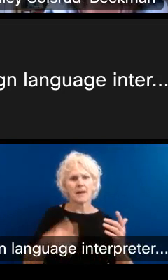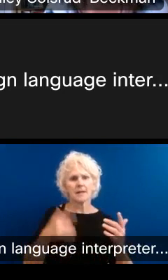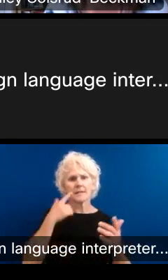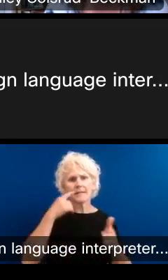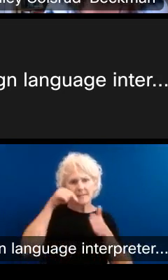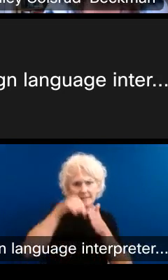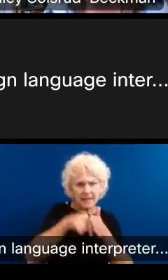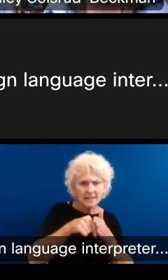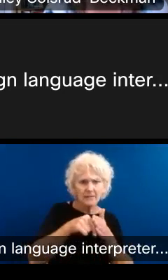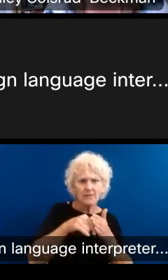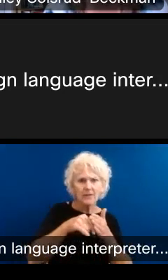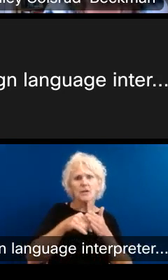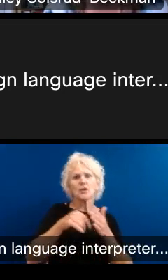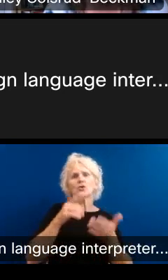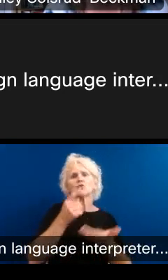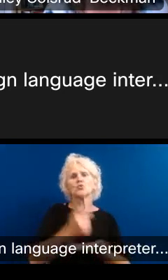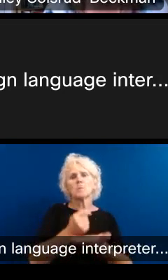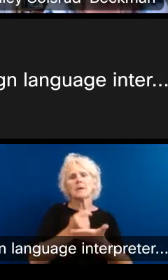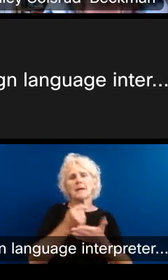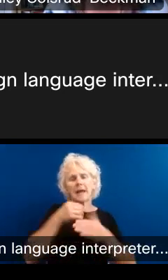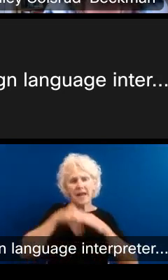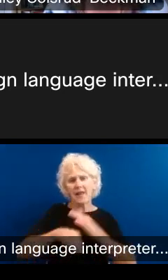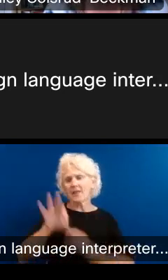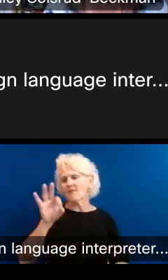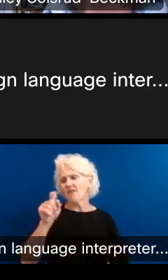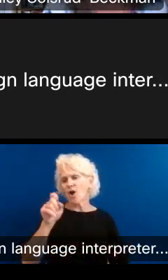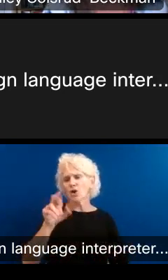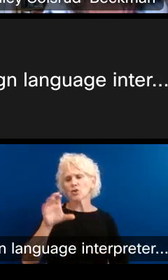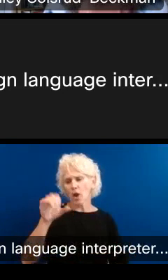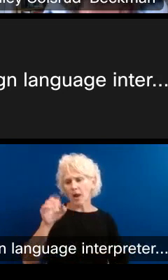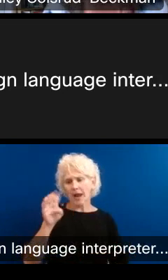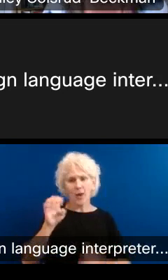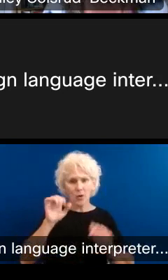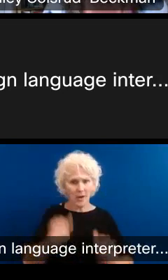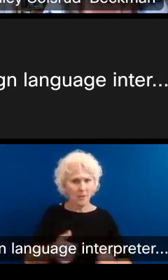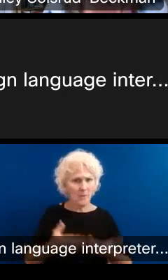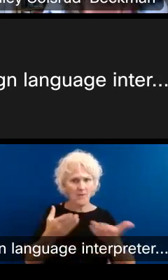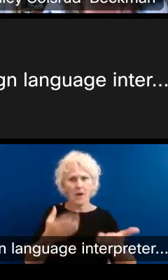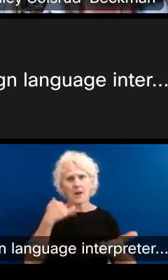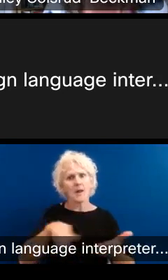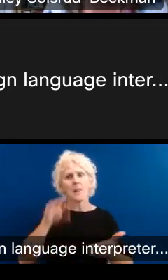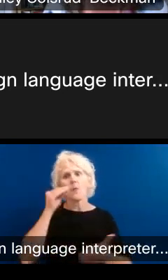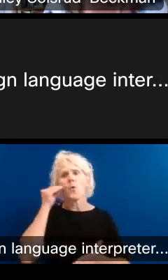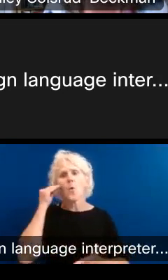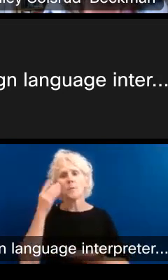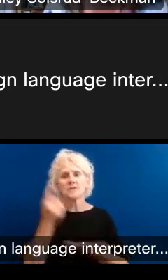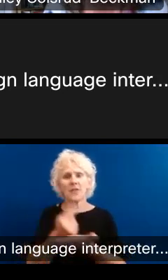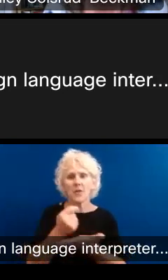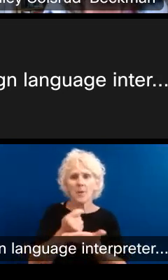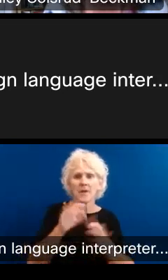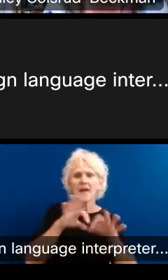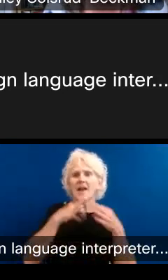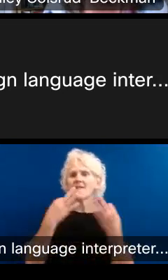provided in a foster home. It's individual, it's therapy, it's family therapy, behavior training.